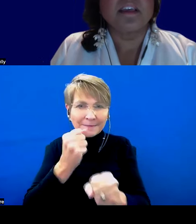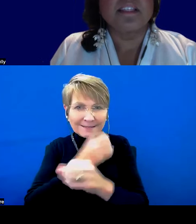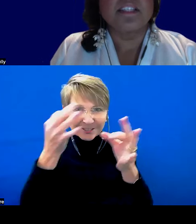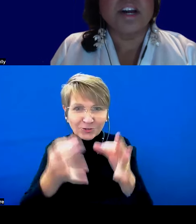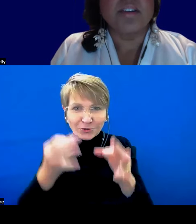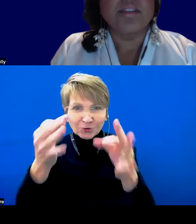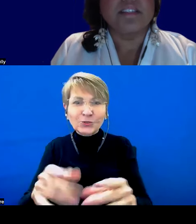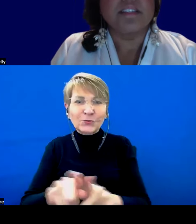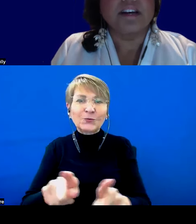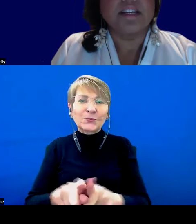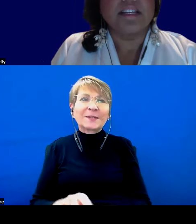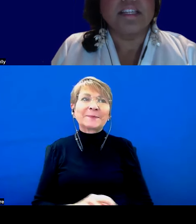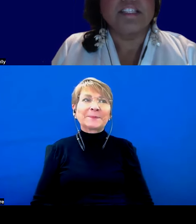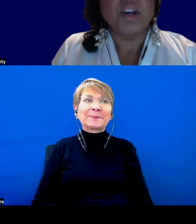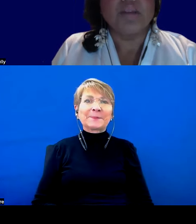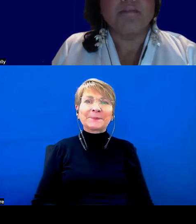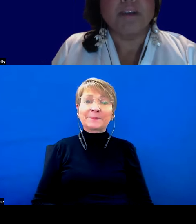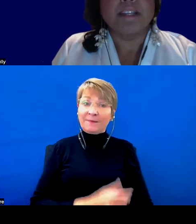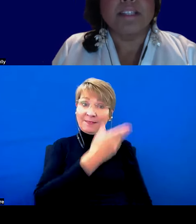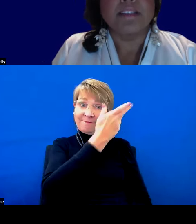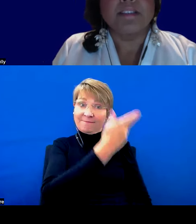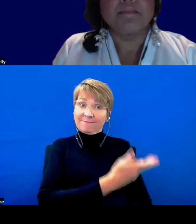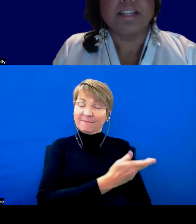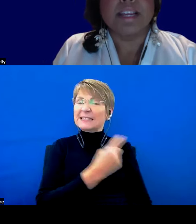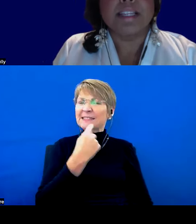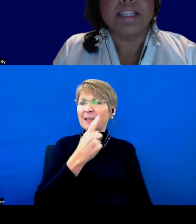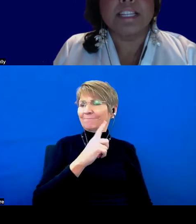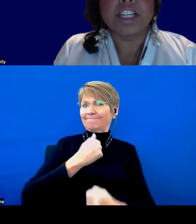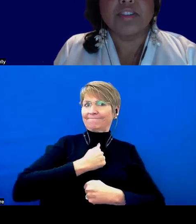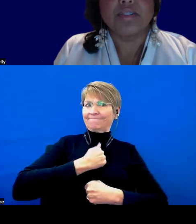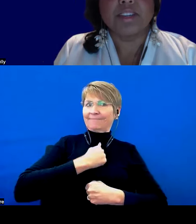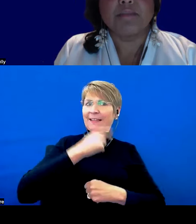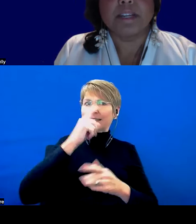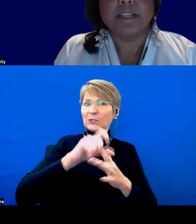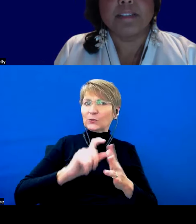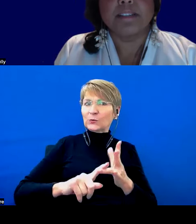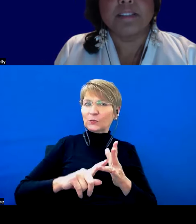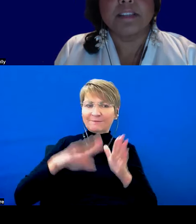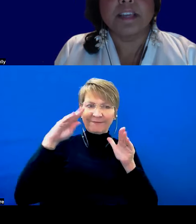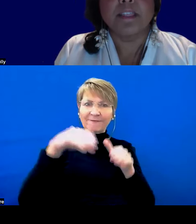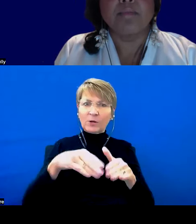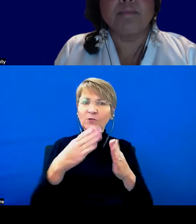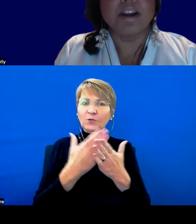The title of this slide is 'Scope of Practice' relating to congenital deafblindness. The right of